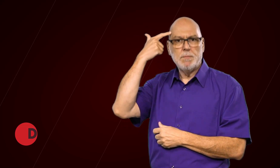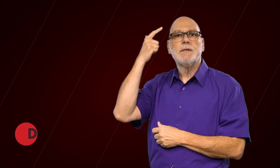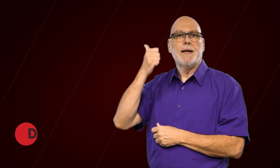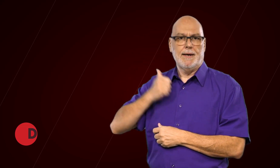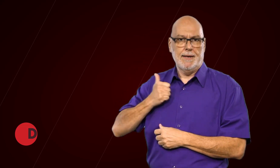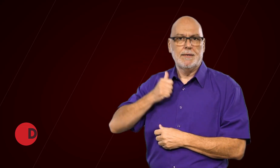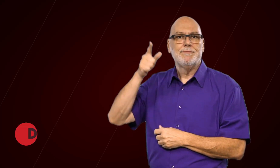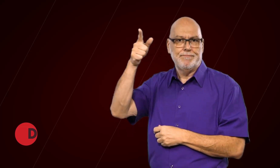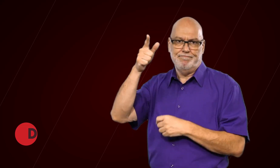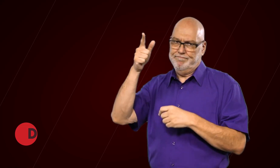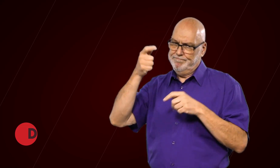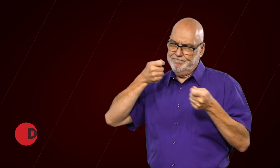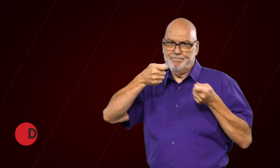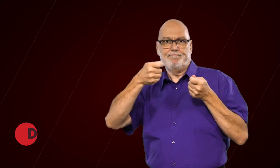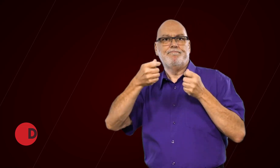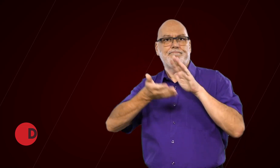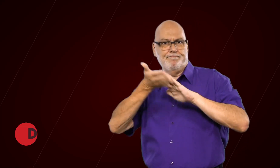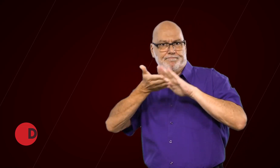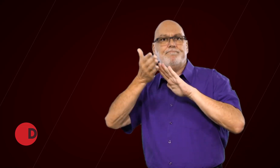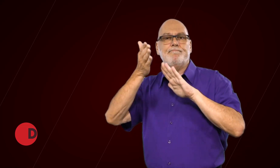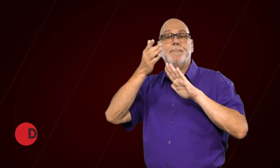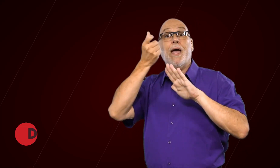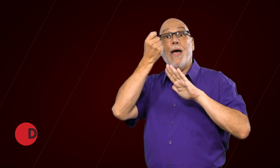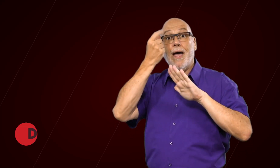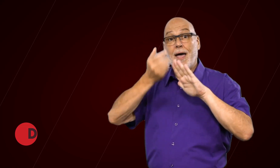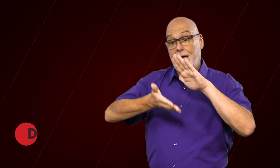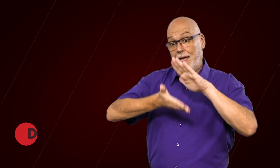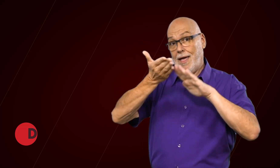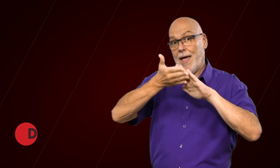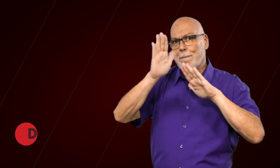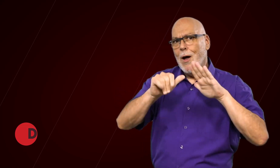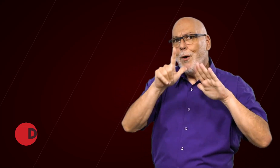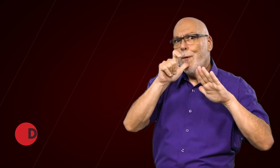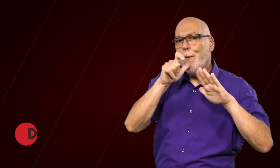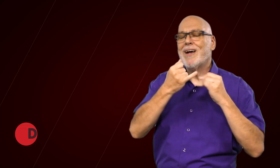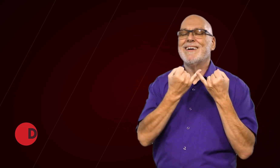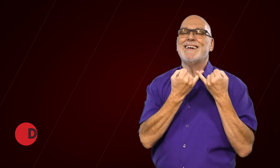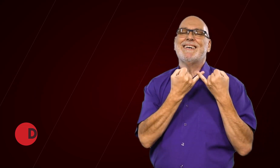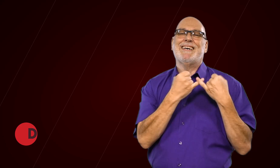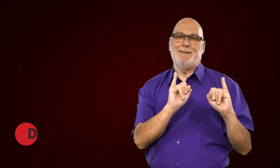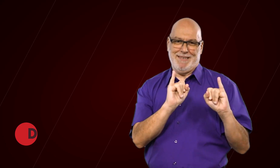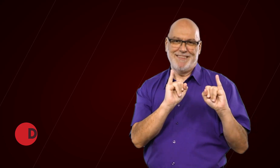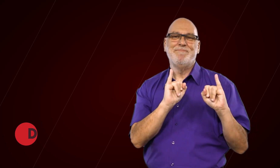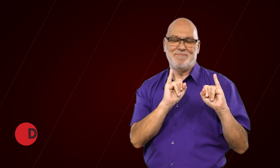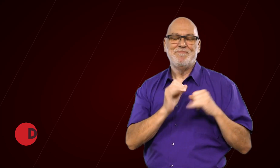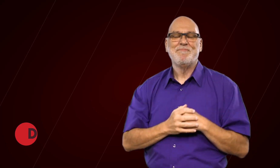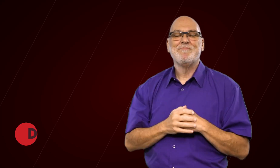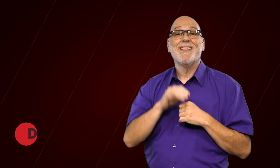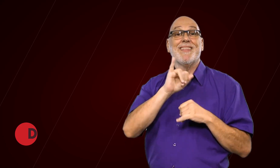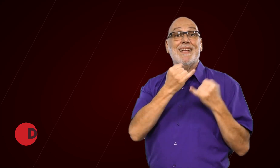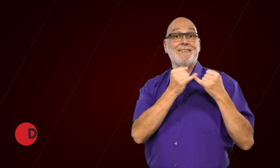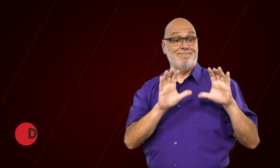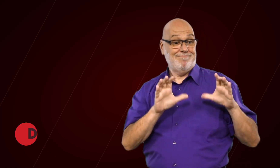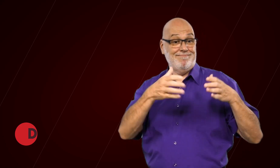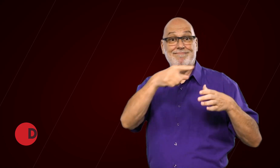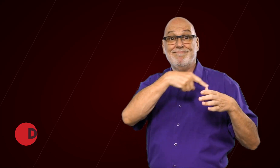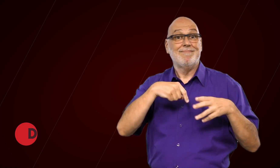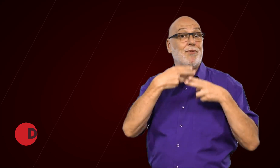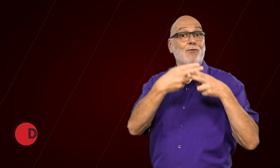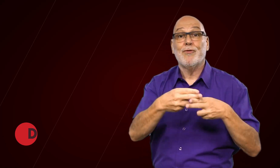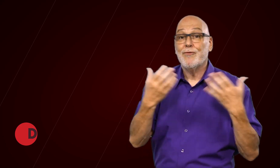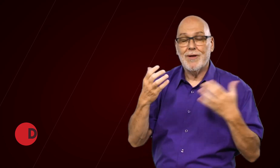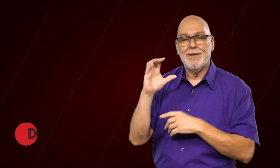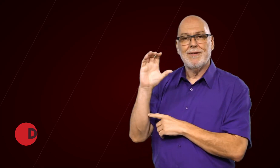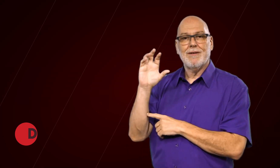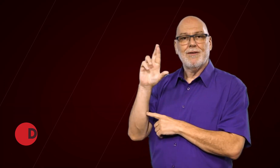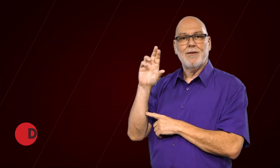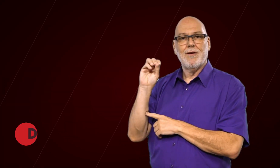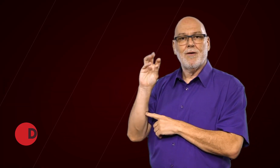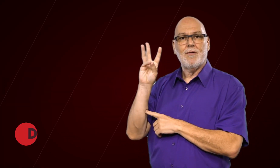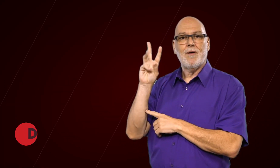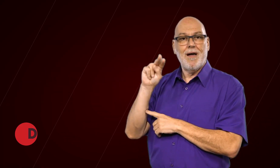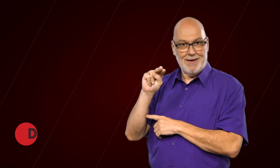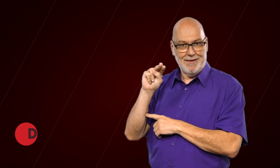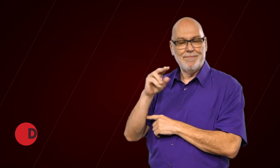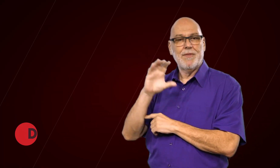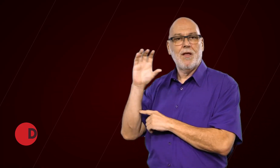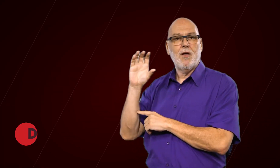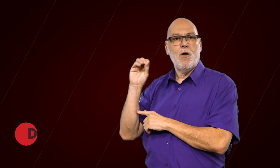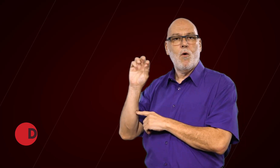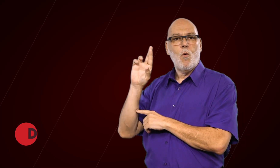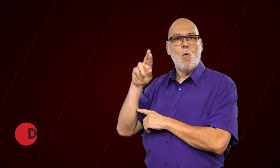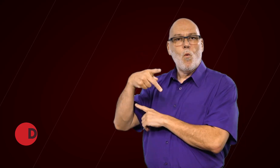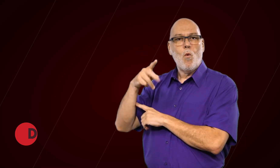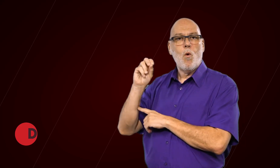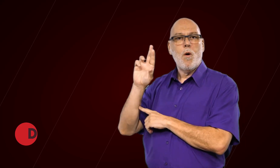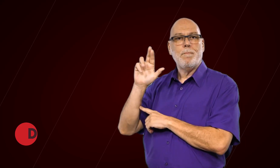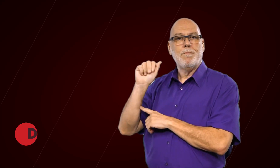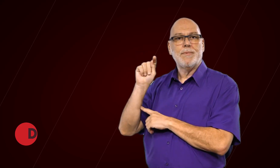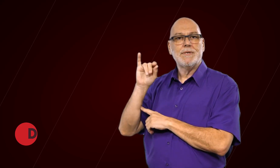fully by the government of Canada, but operates independently. This is called a